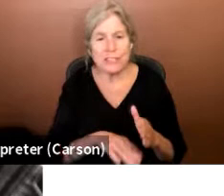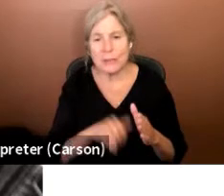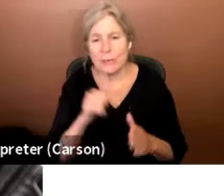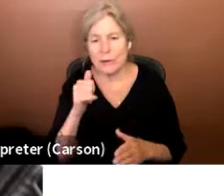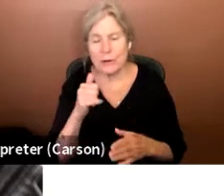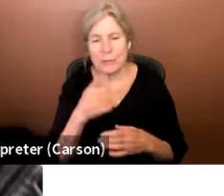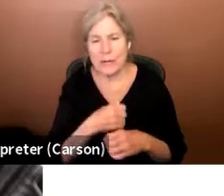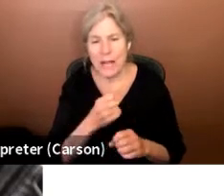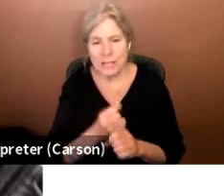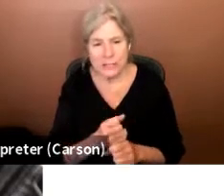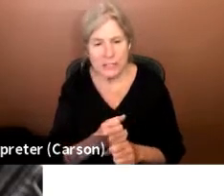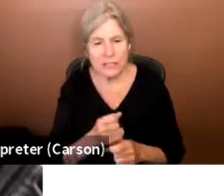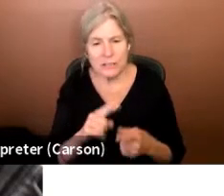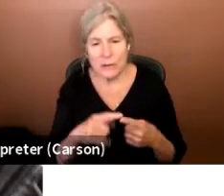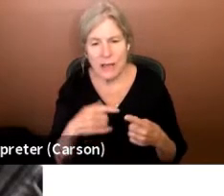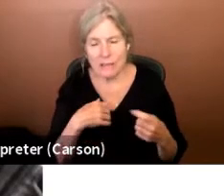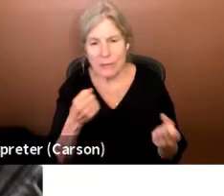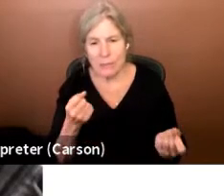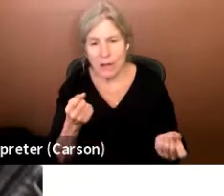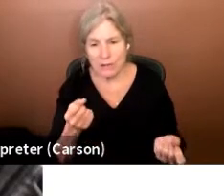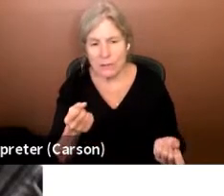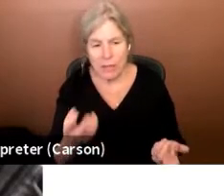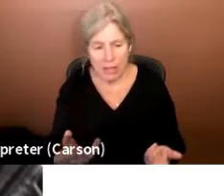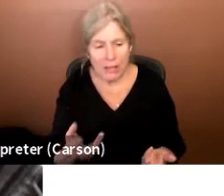in order to have multiples to create different